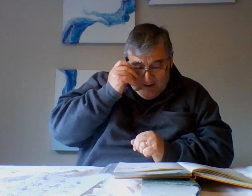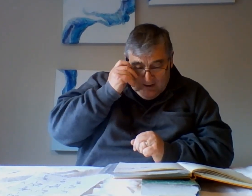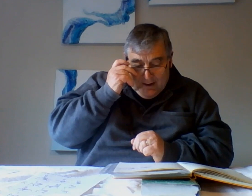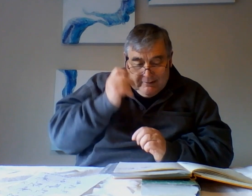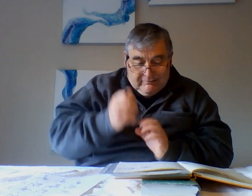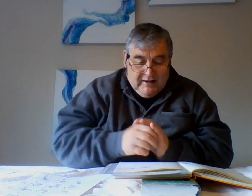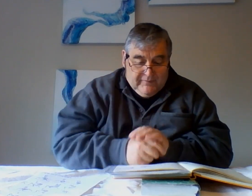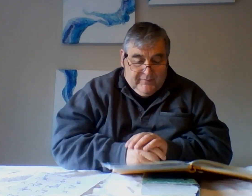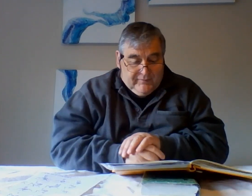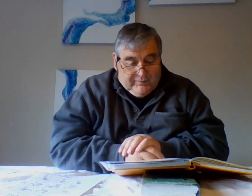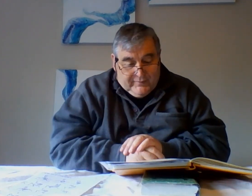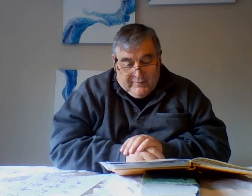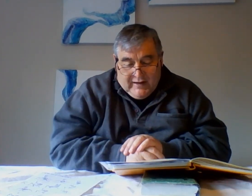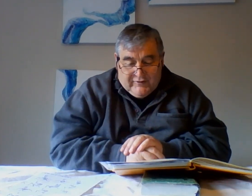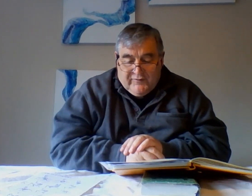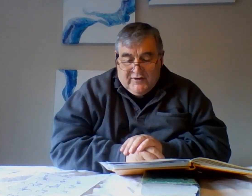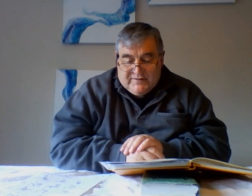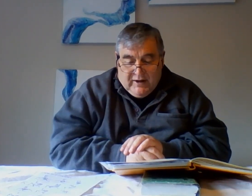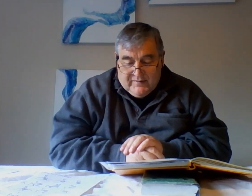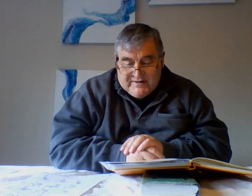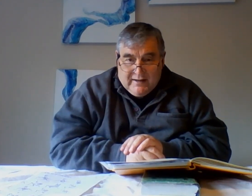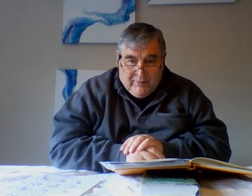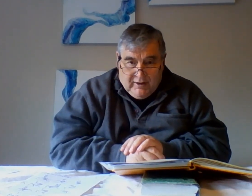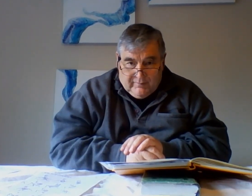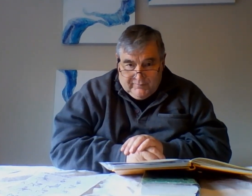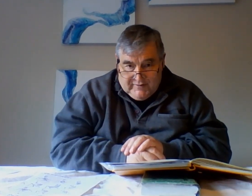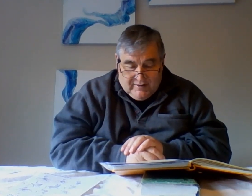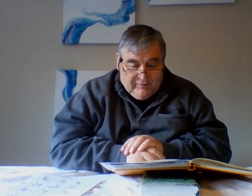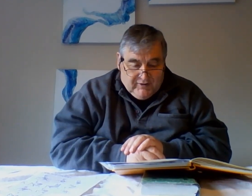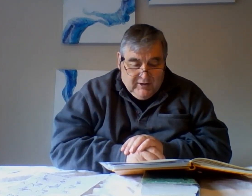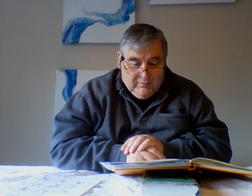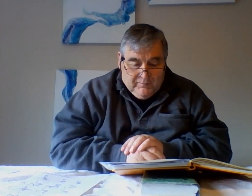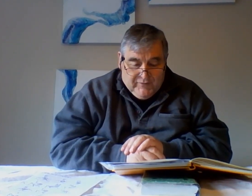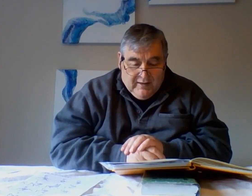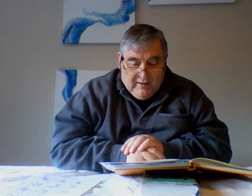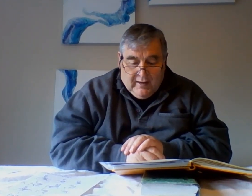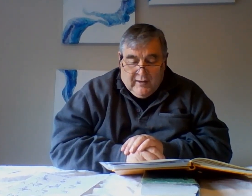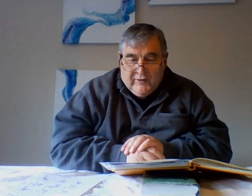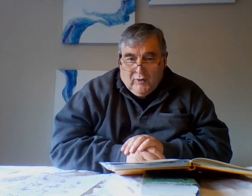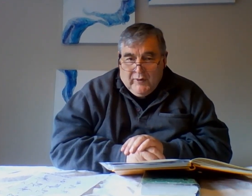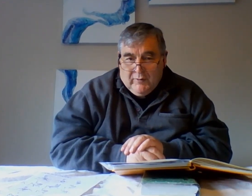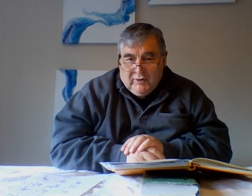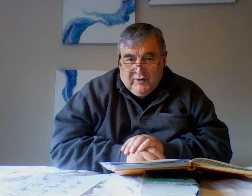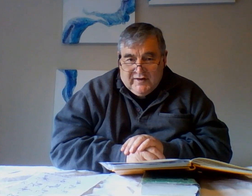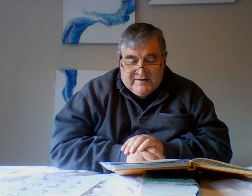Right, that's the first part. Second part this afternoon i thought we would look at